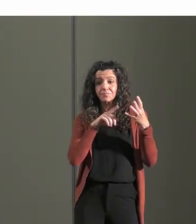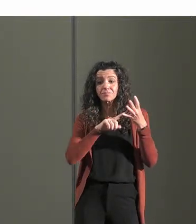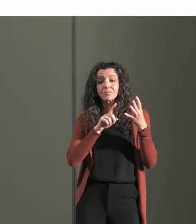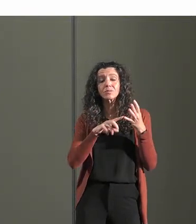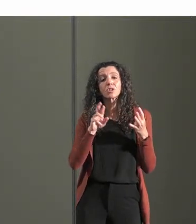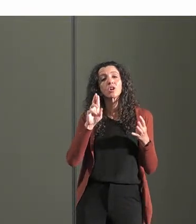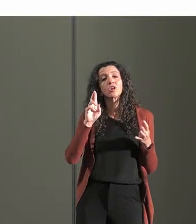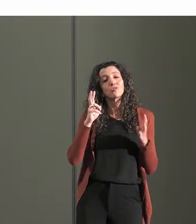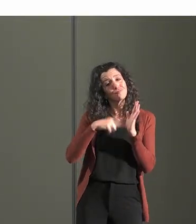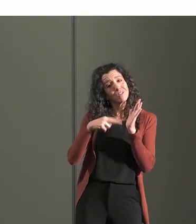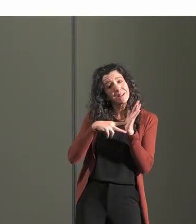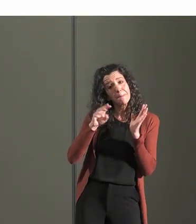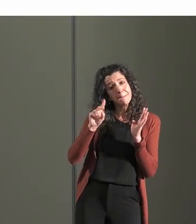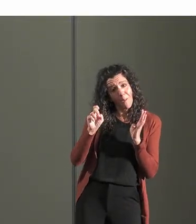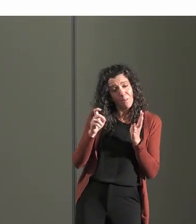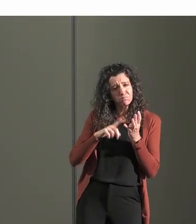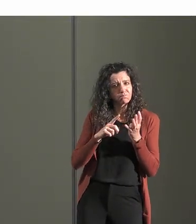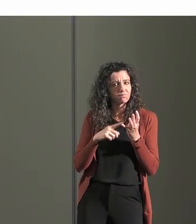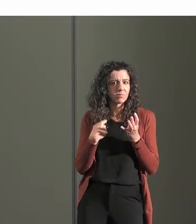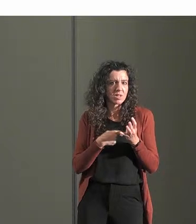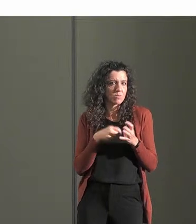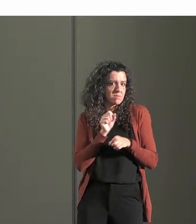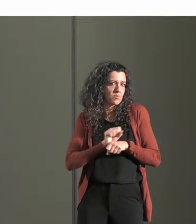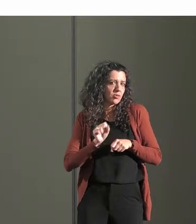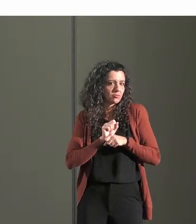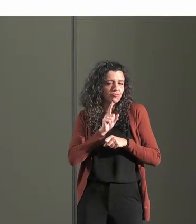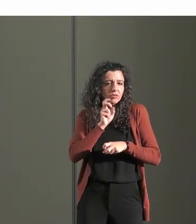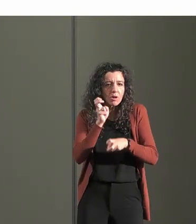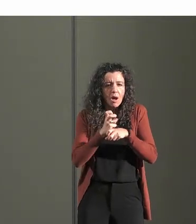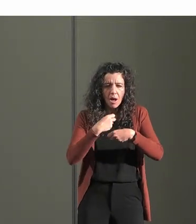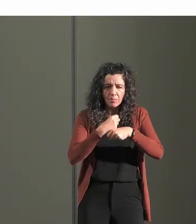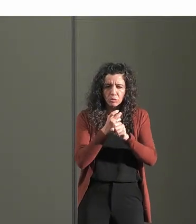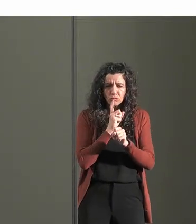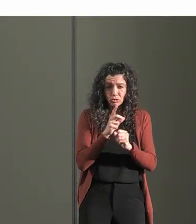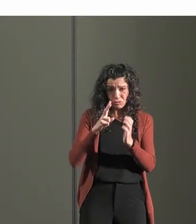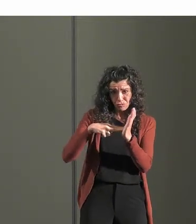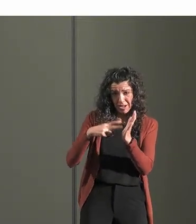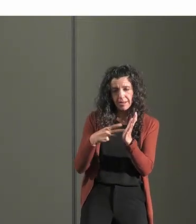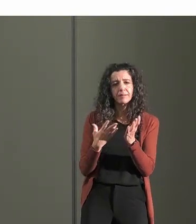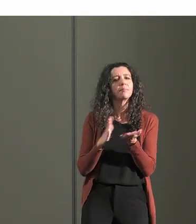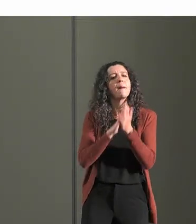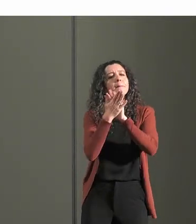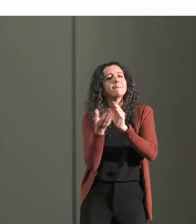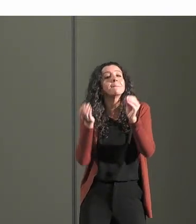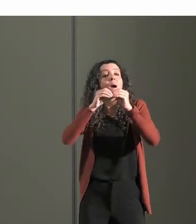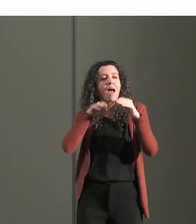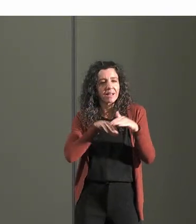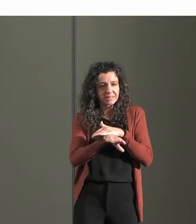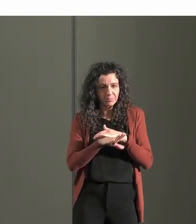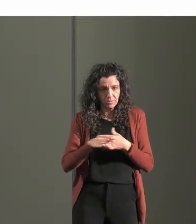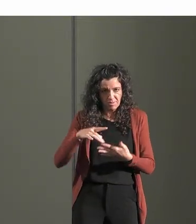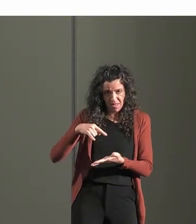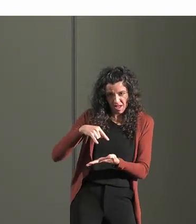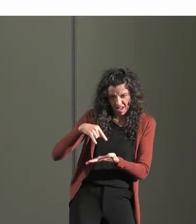There are the update weekends updates with talk back. Next up is reading mode. We work hard to to make reading